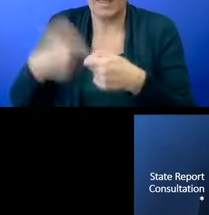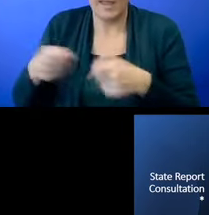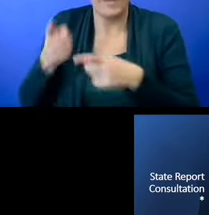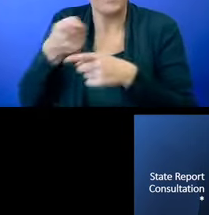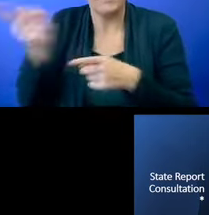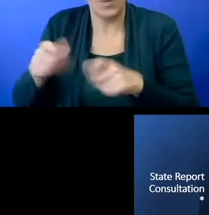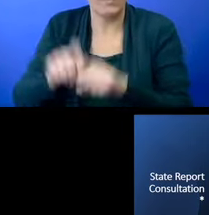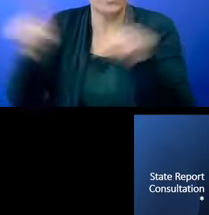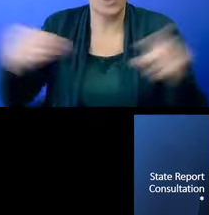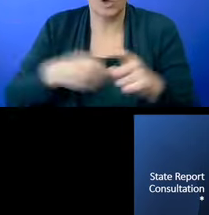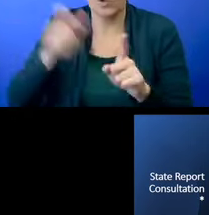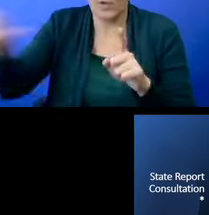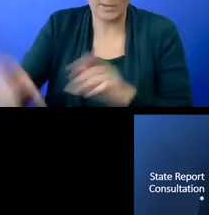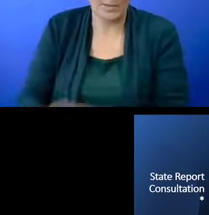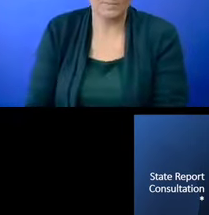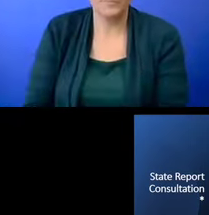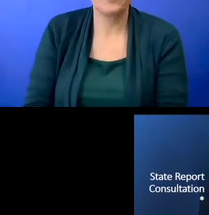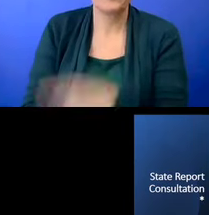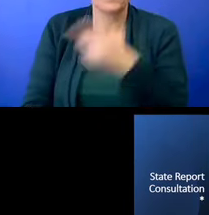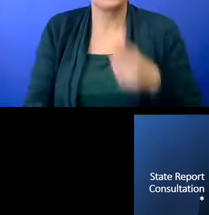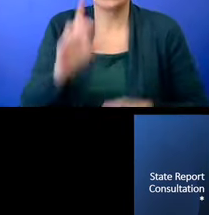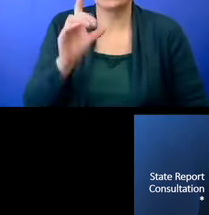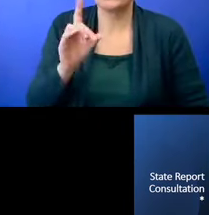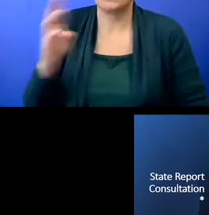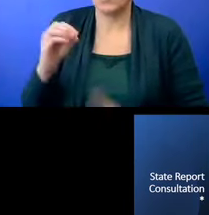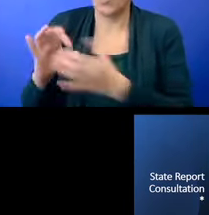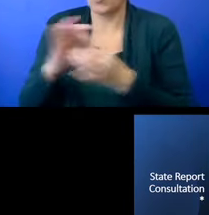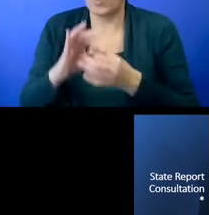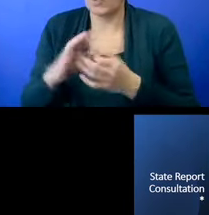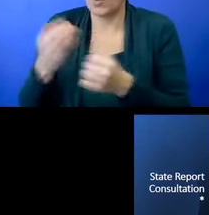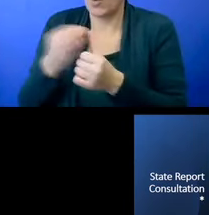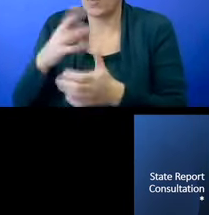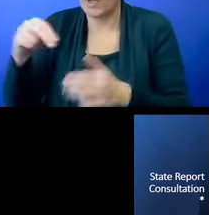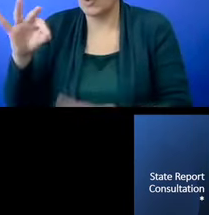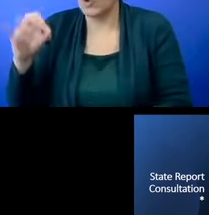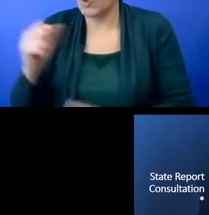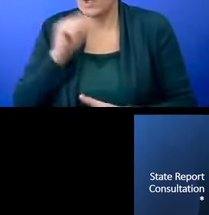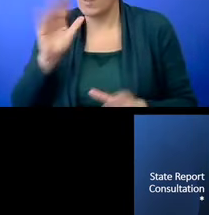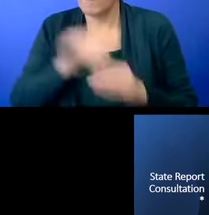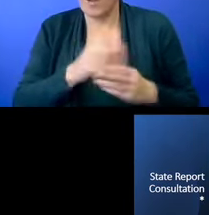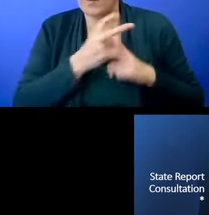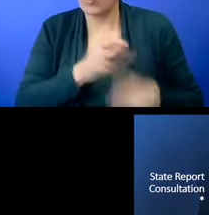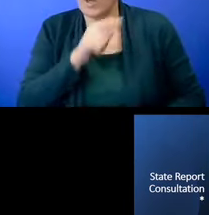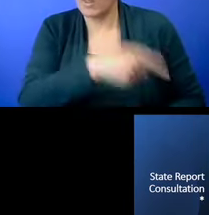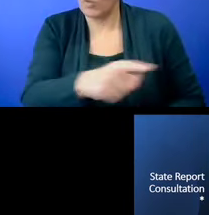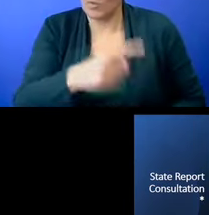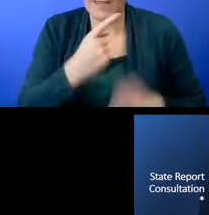The DPO coalition and other NGOs are not involved in running the State consultation, but they might contribute to it,